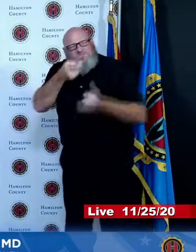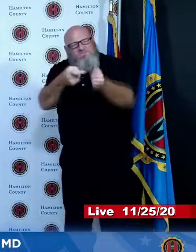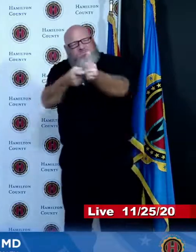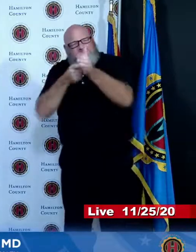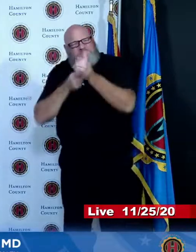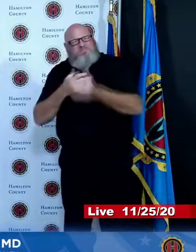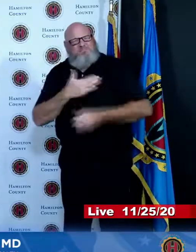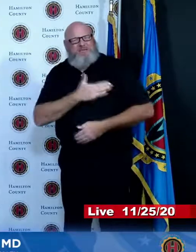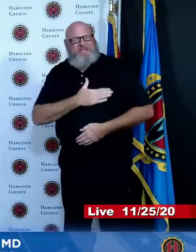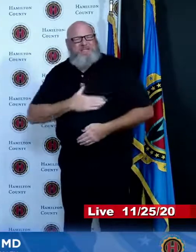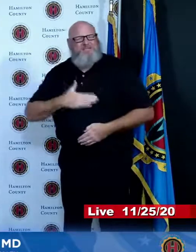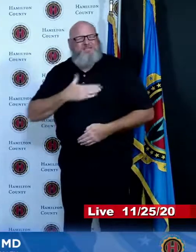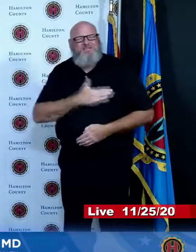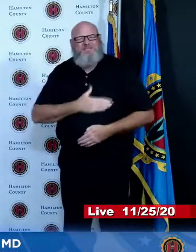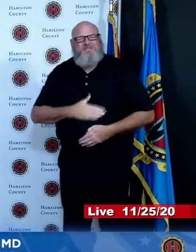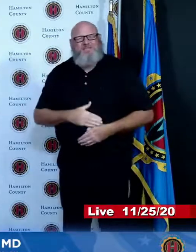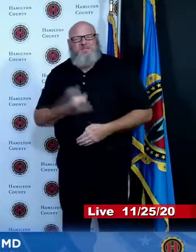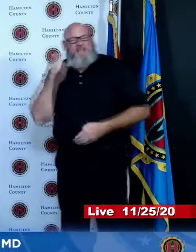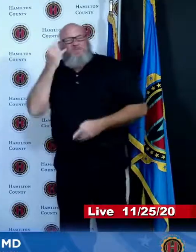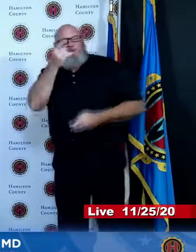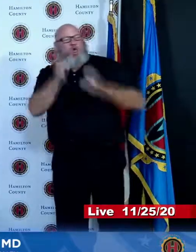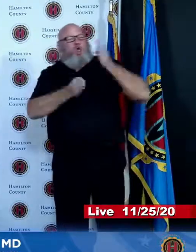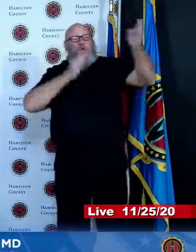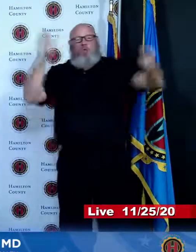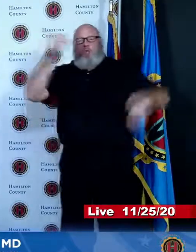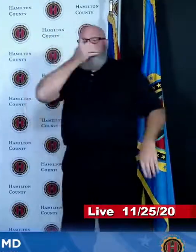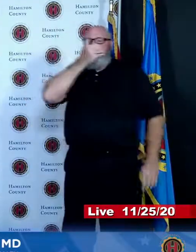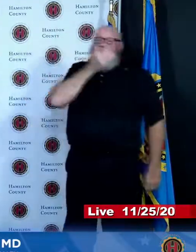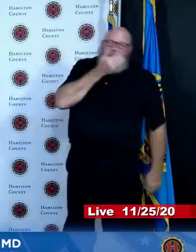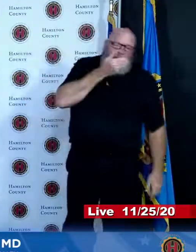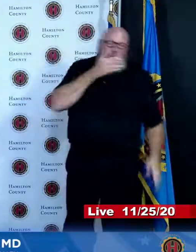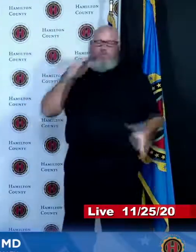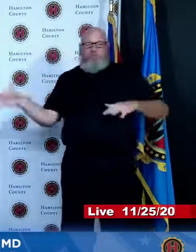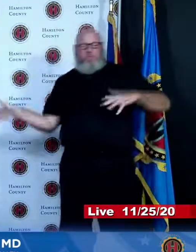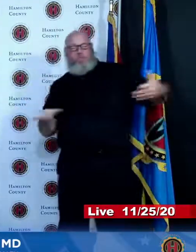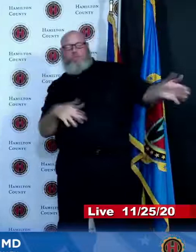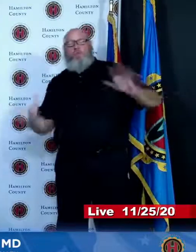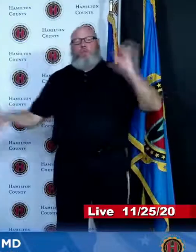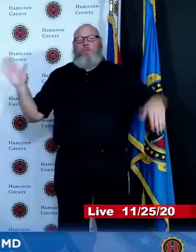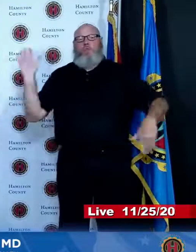know obviously if you need urgent services grocery supplies we of course want people to access those